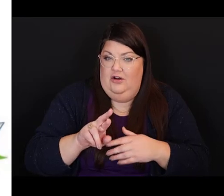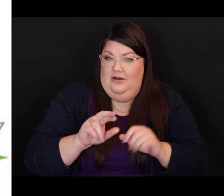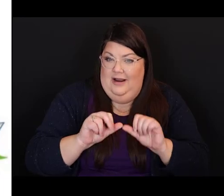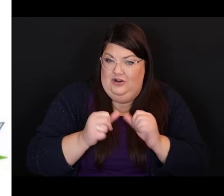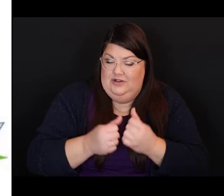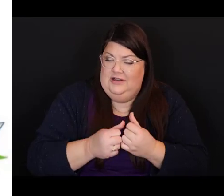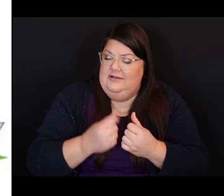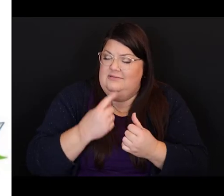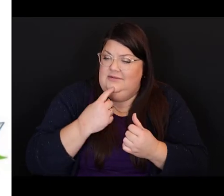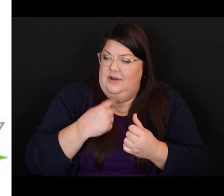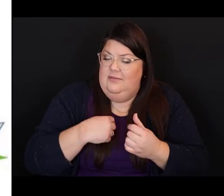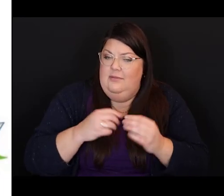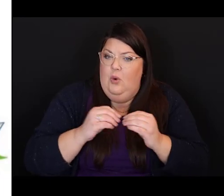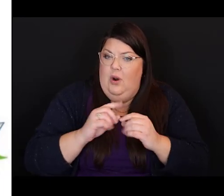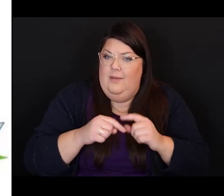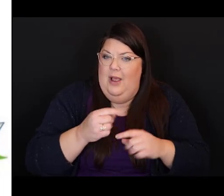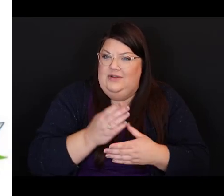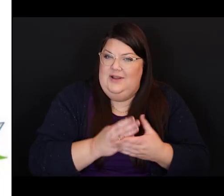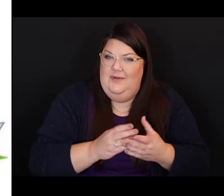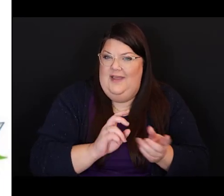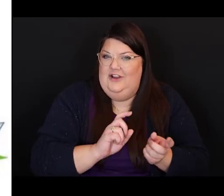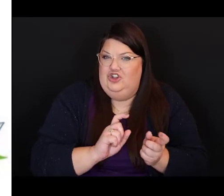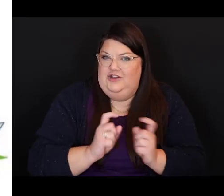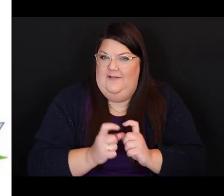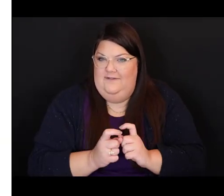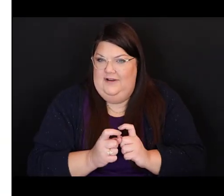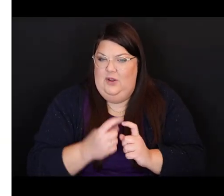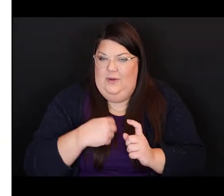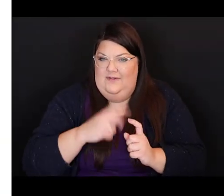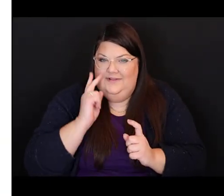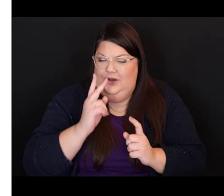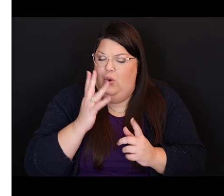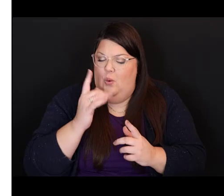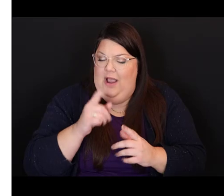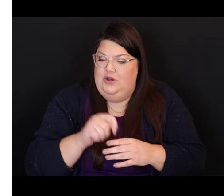talk a little bit about some of that shift that we've seen and really why this training kind